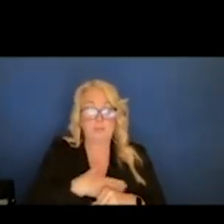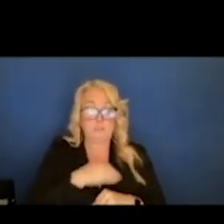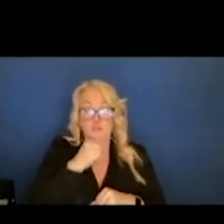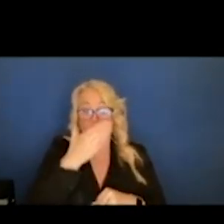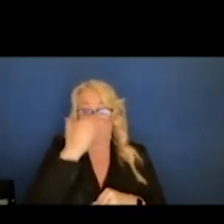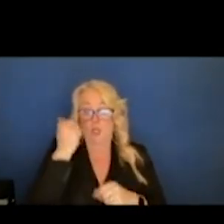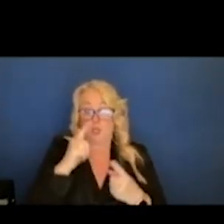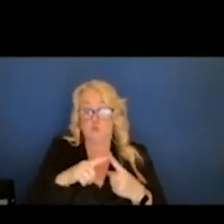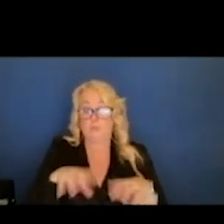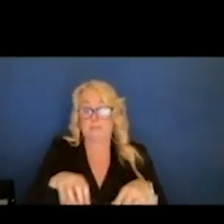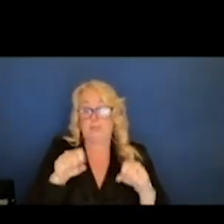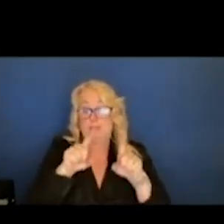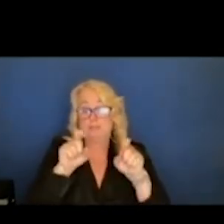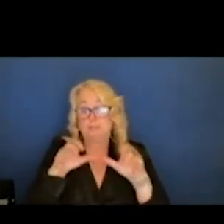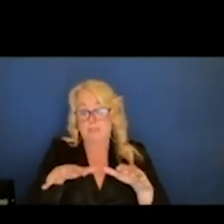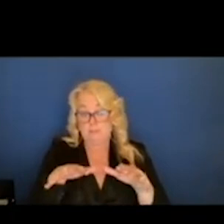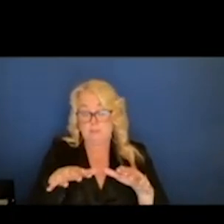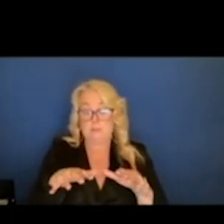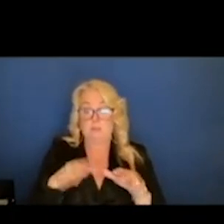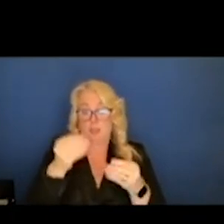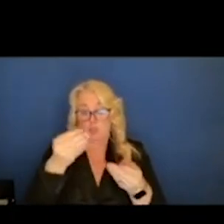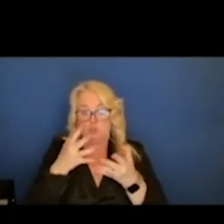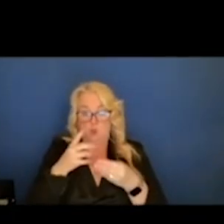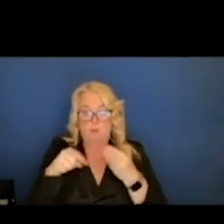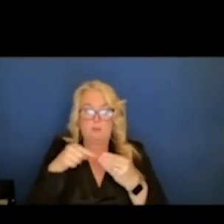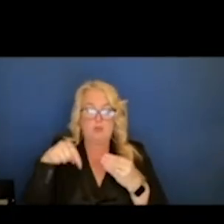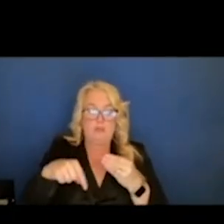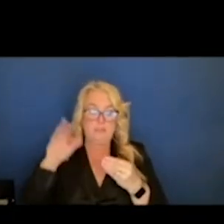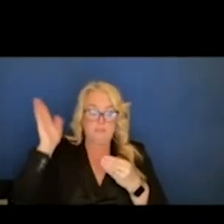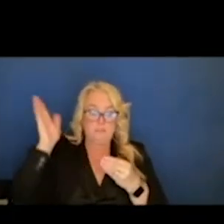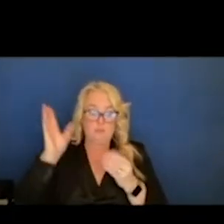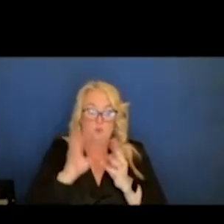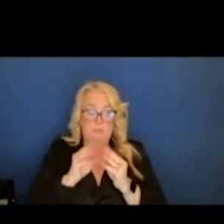don’t forget to take the assessment and let us know what you thought about this webinar.